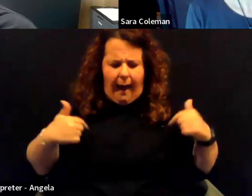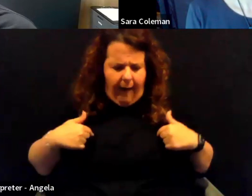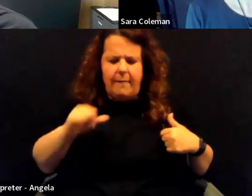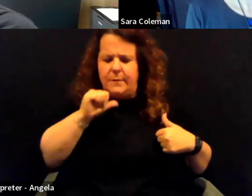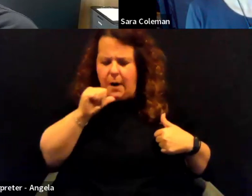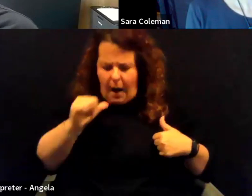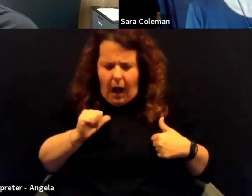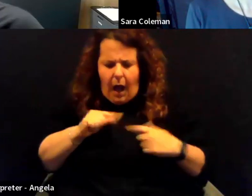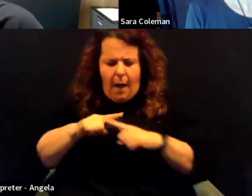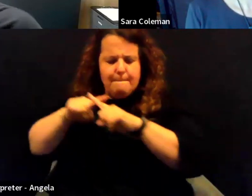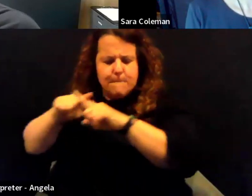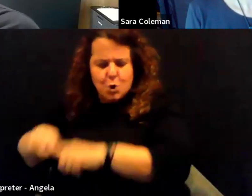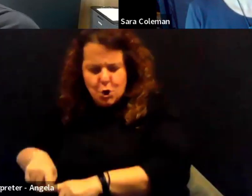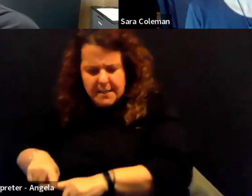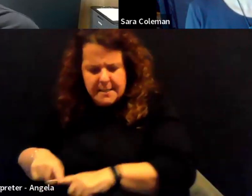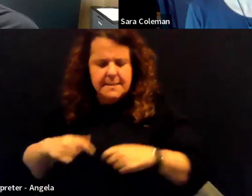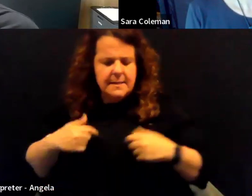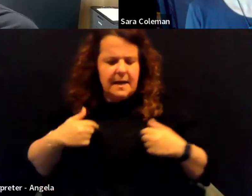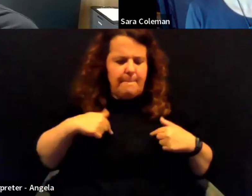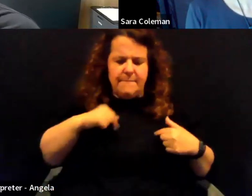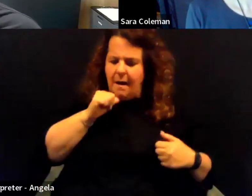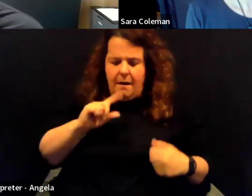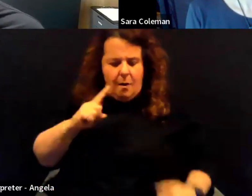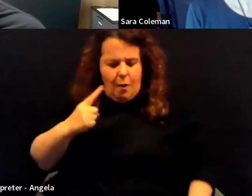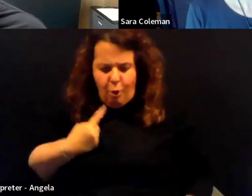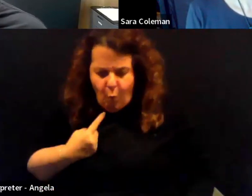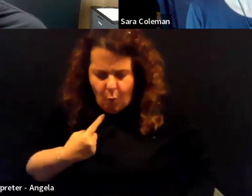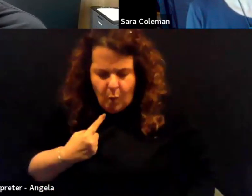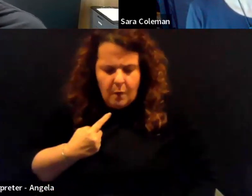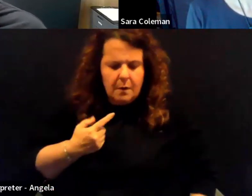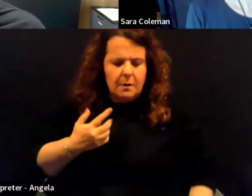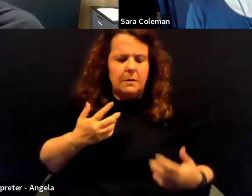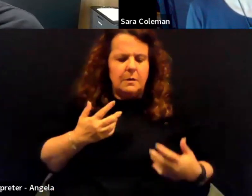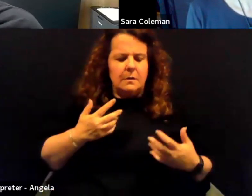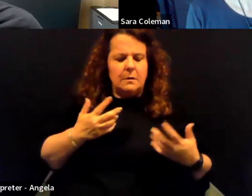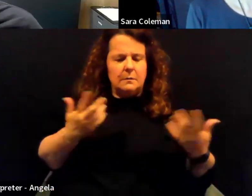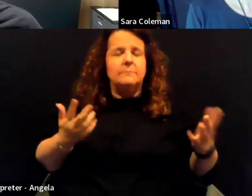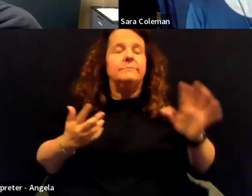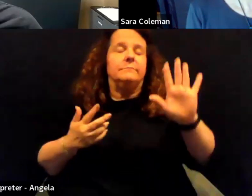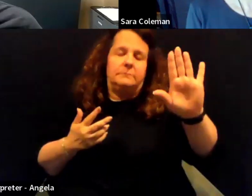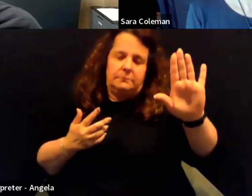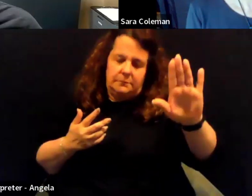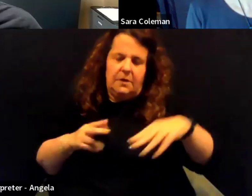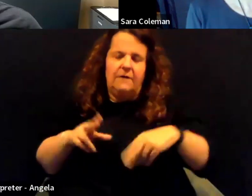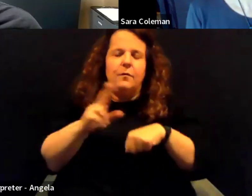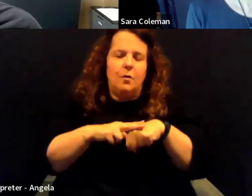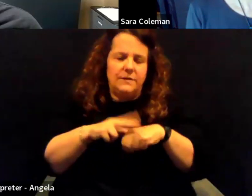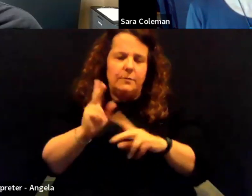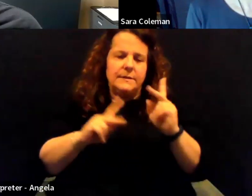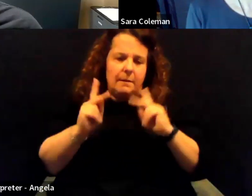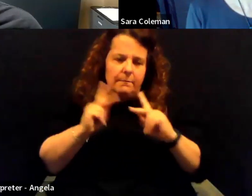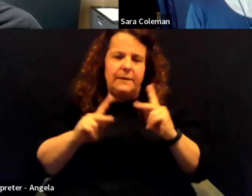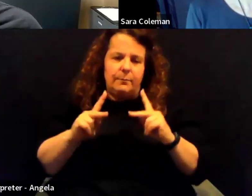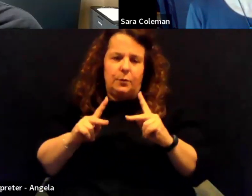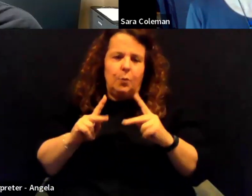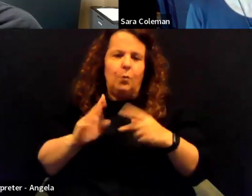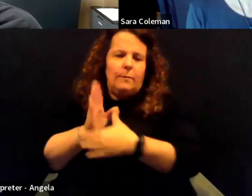alone and just kind of put it out there. There are going to be people that are going to be bothered by you requesting support and assistance. So what?